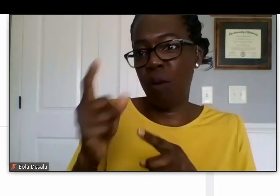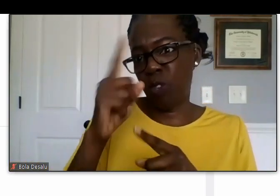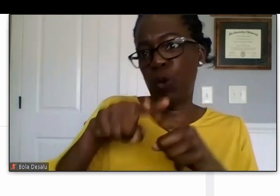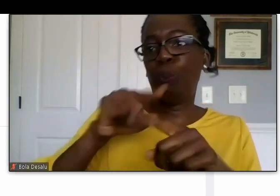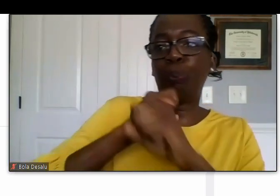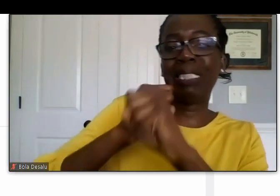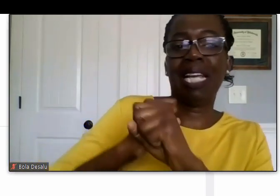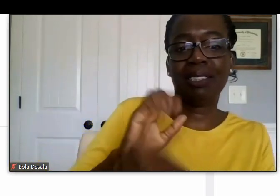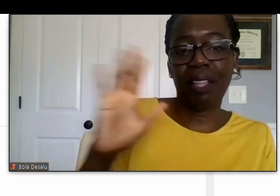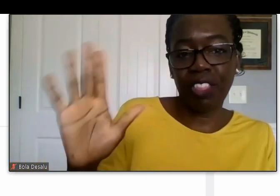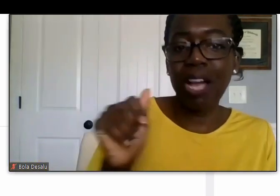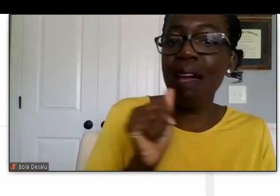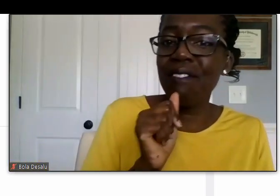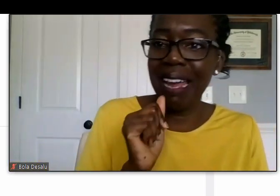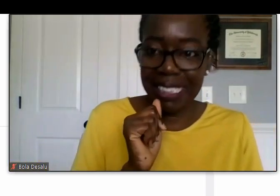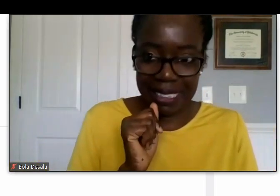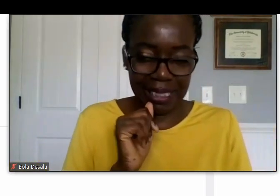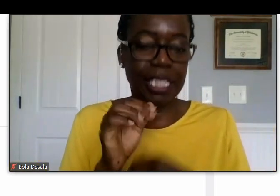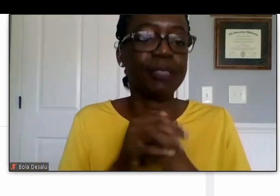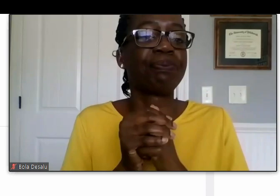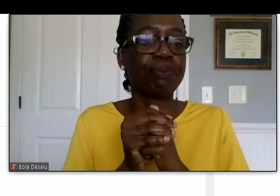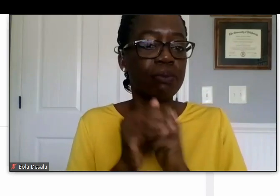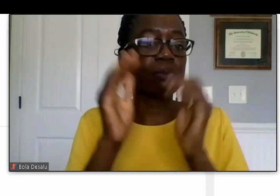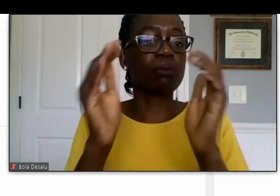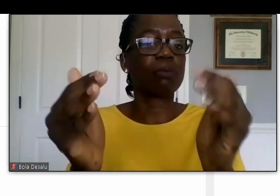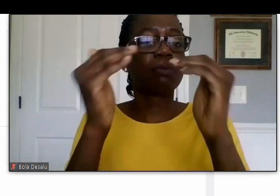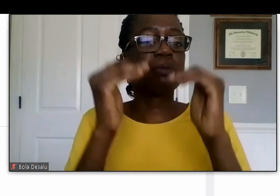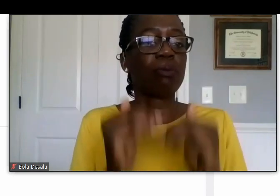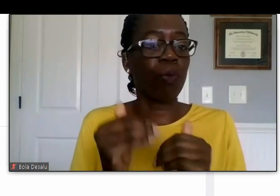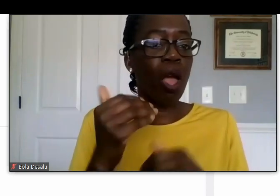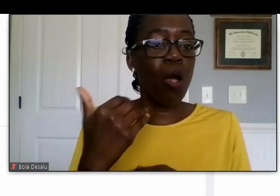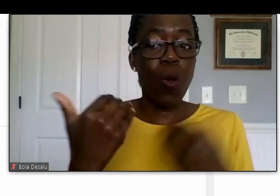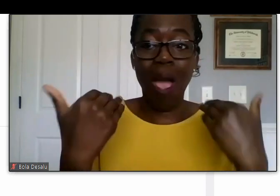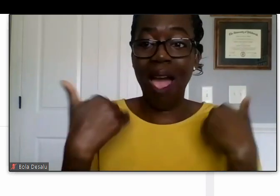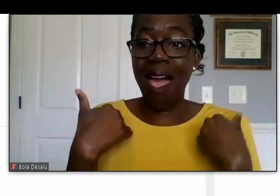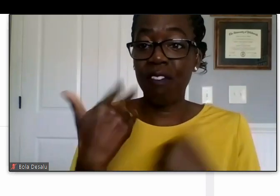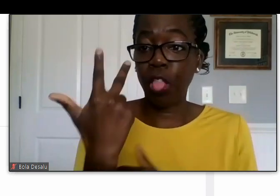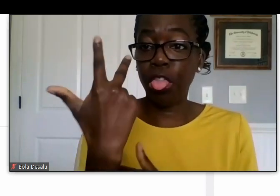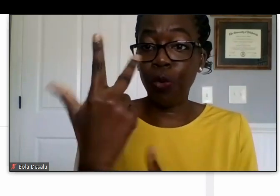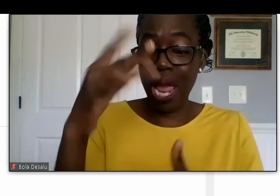is usually destroyed after that meeting to protect their confidentiality